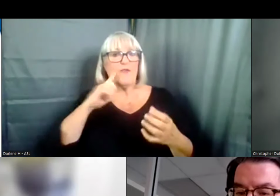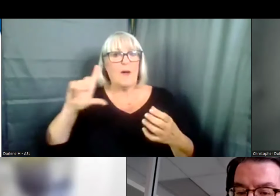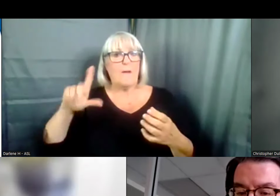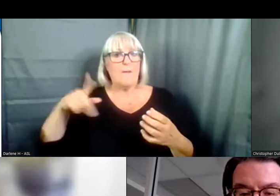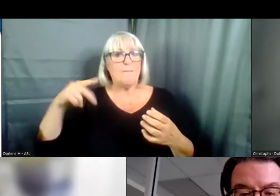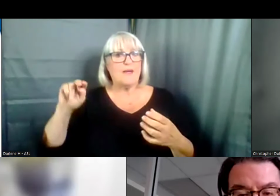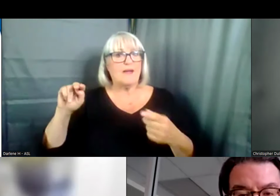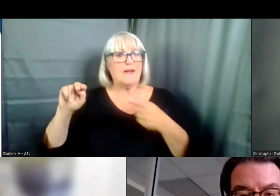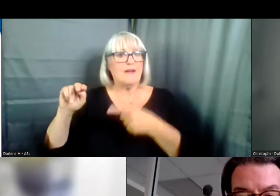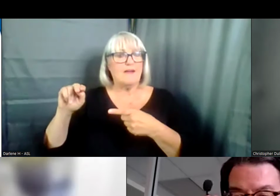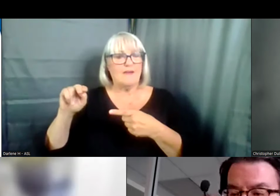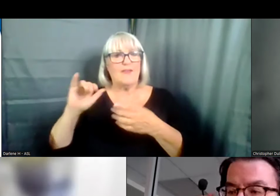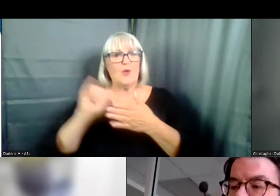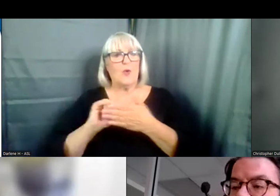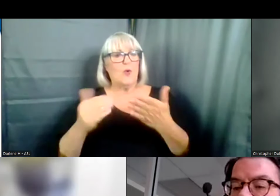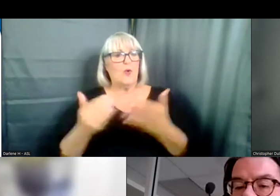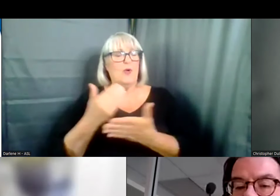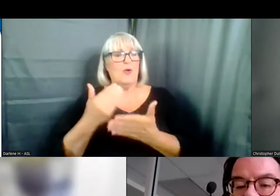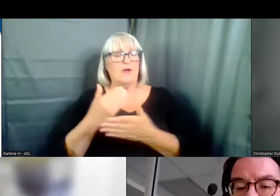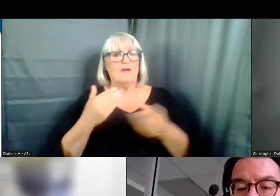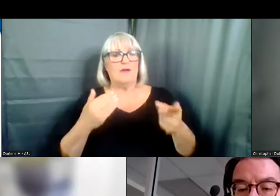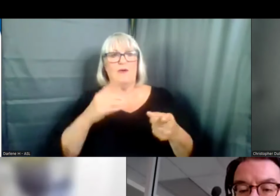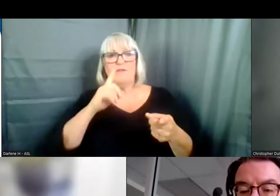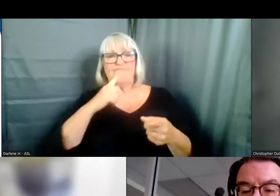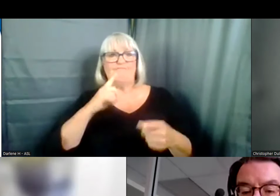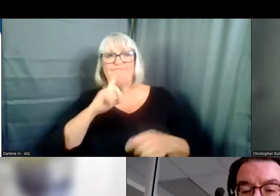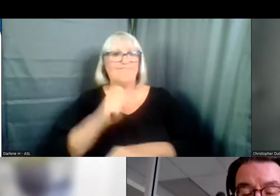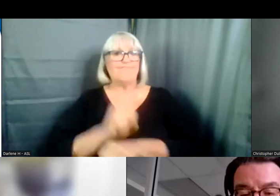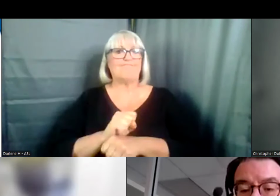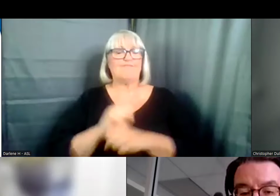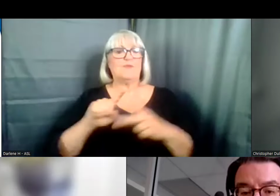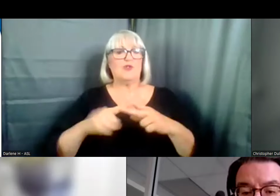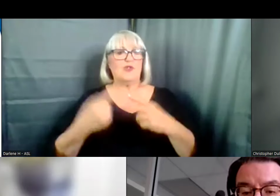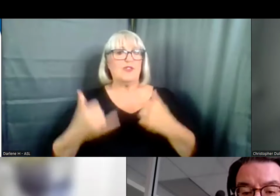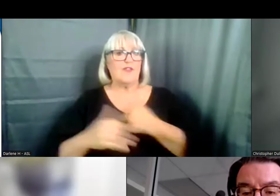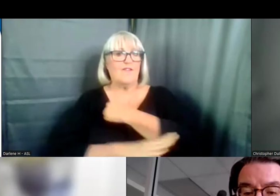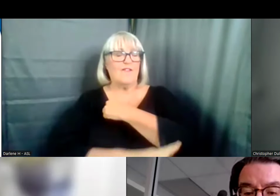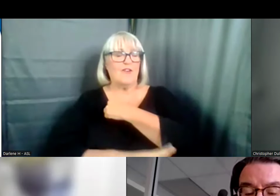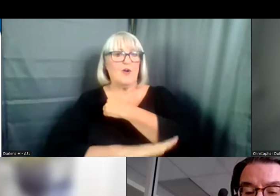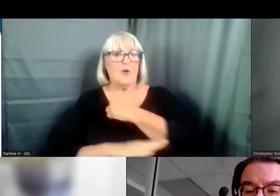So, the the pilot is really officially kicking off this fall, and so continuation